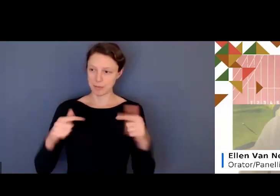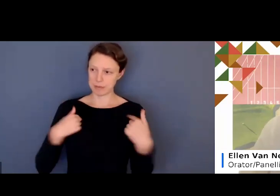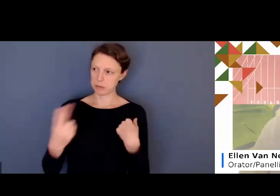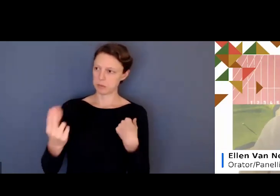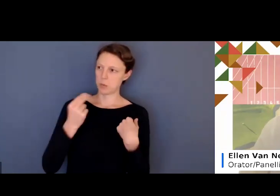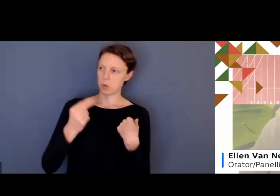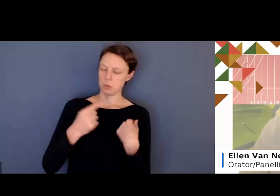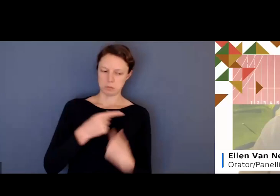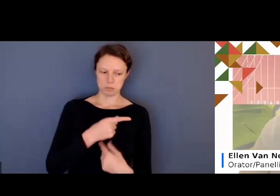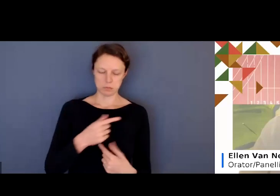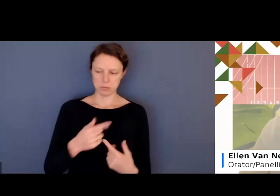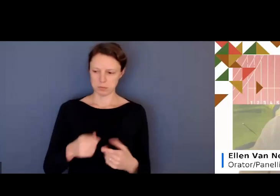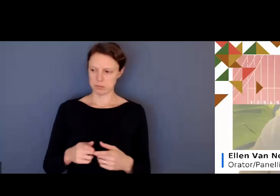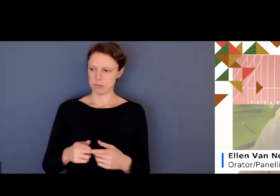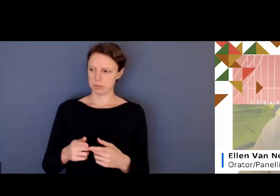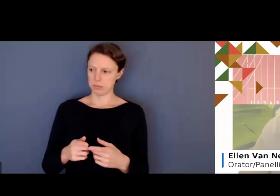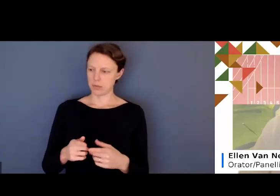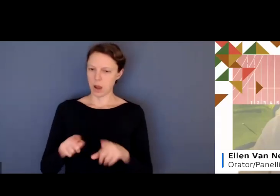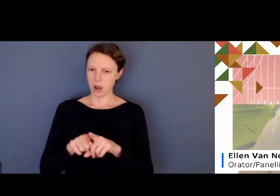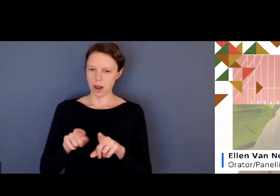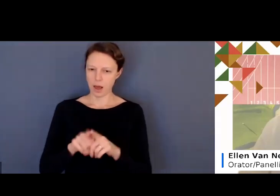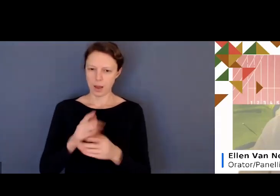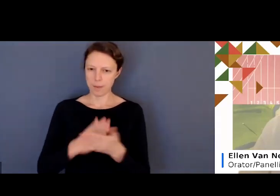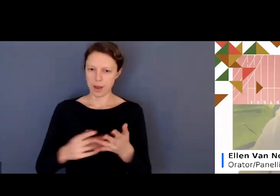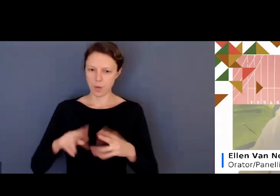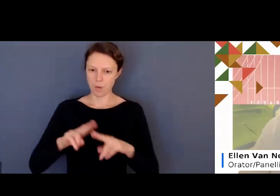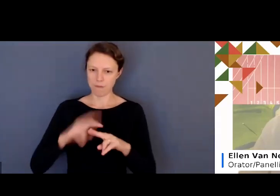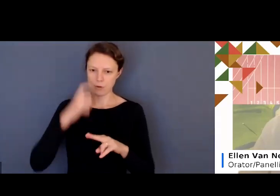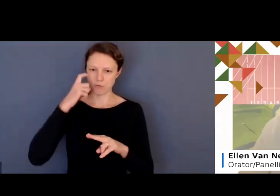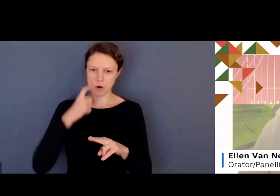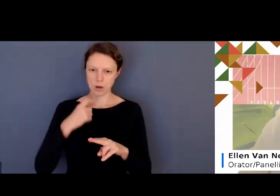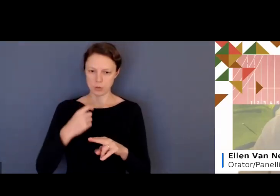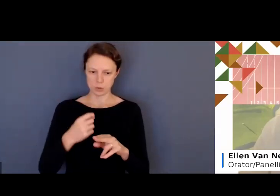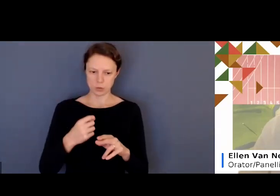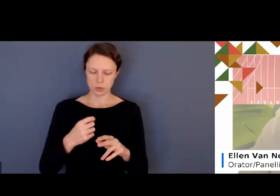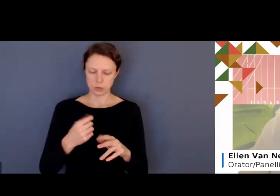as part of an attempted genocide against our peoples